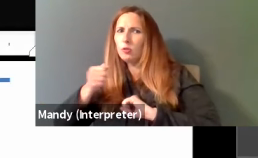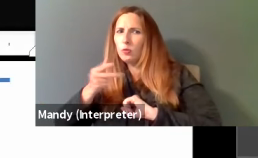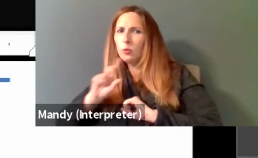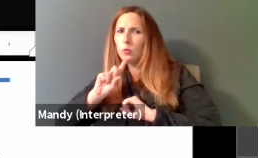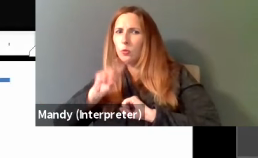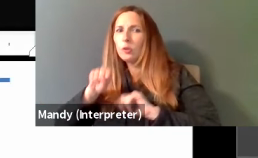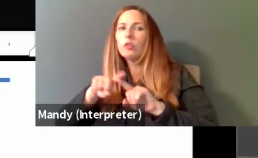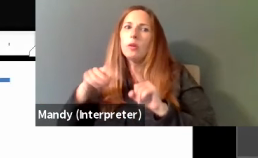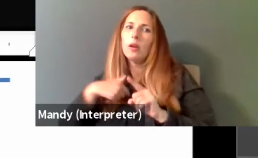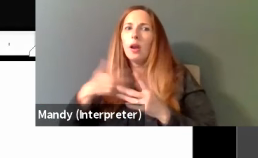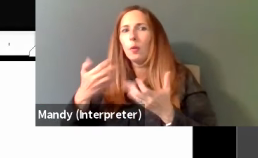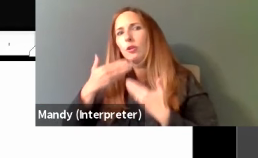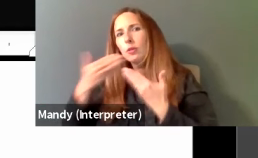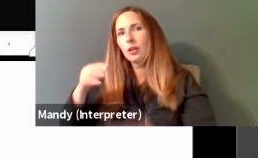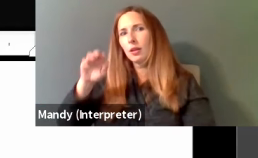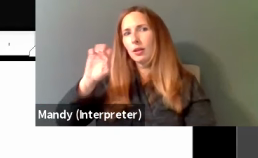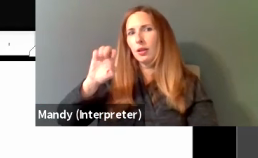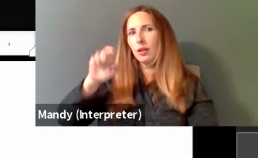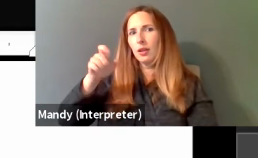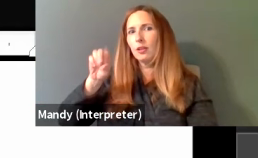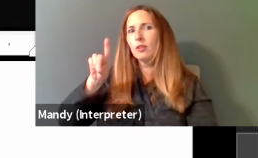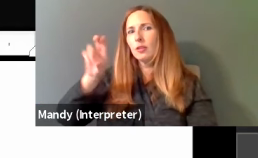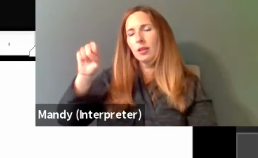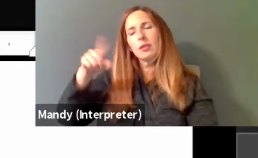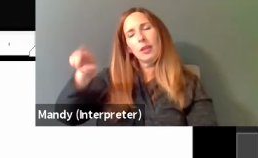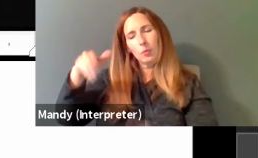because they provided some important data that you'll see.